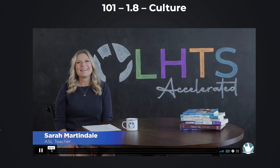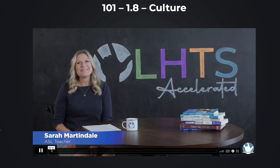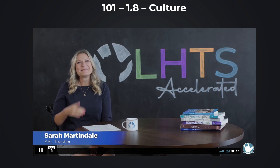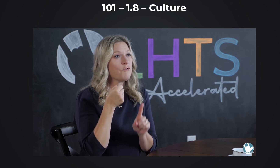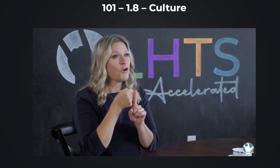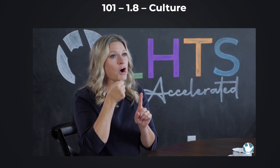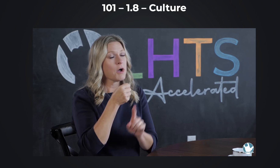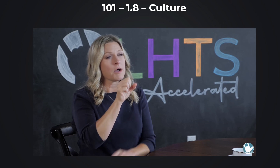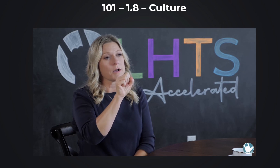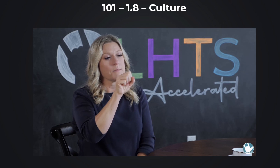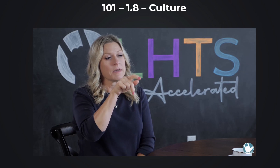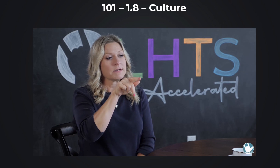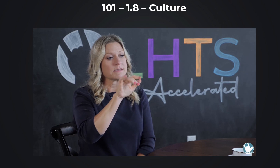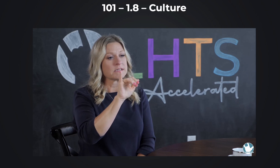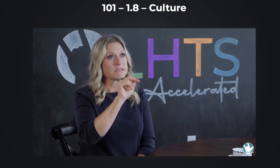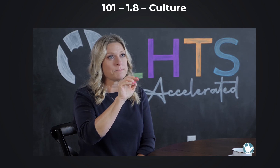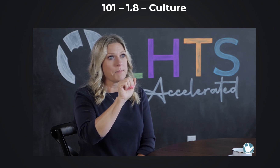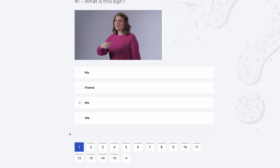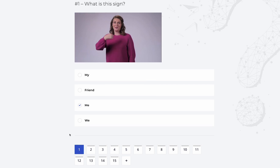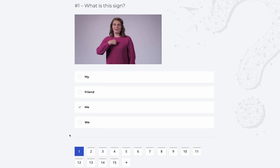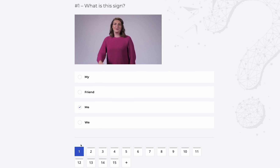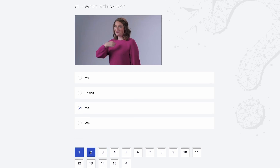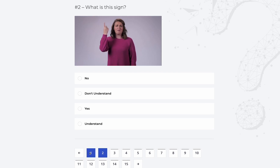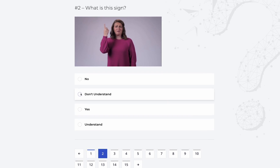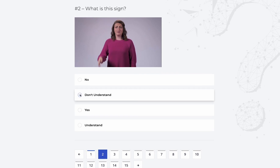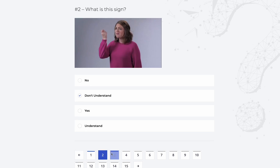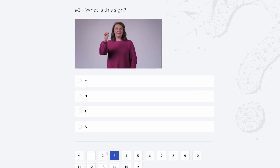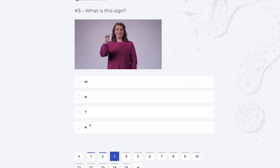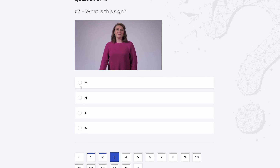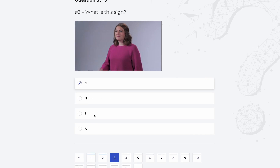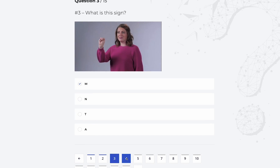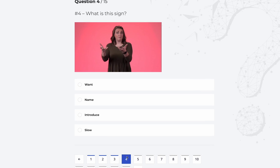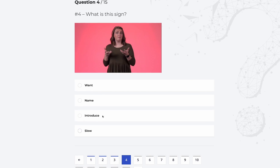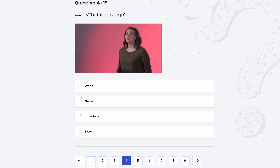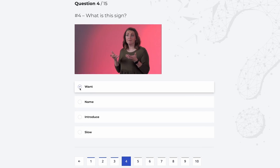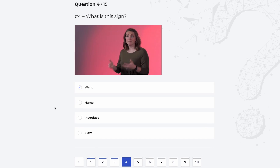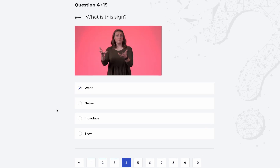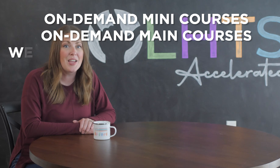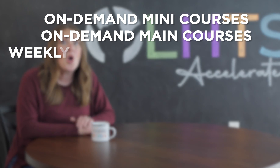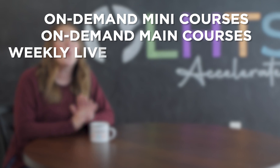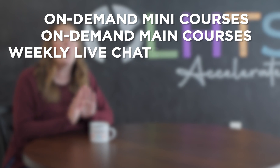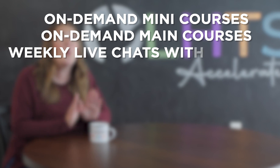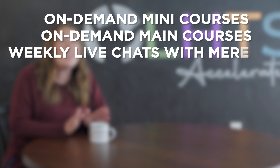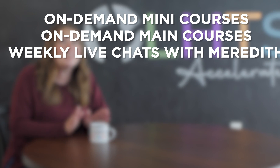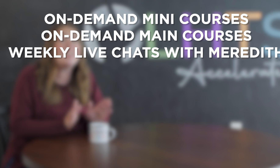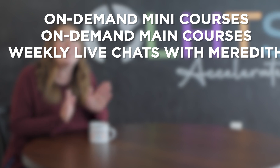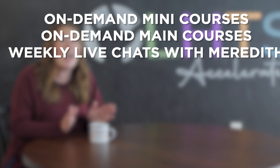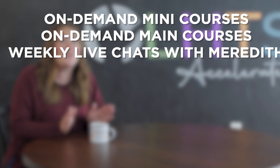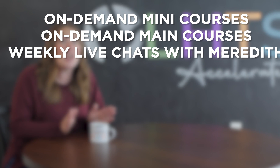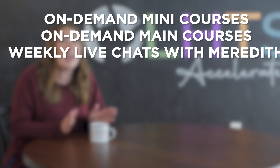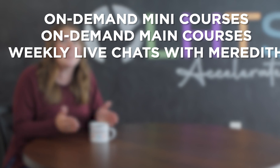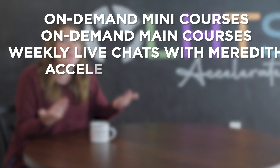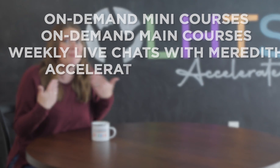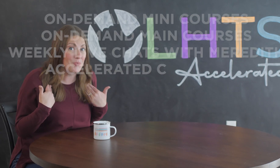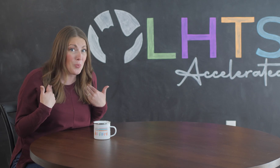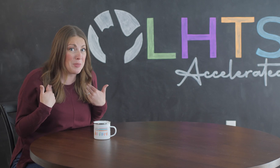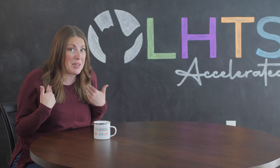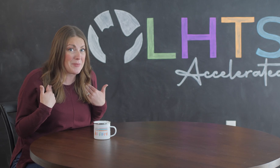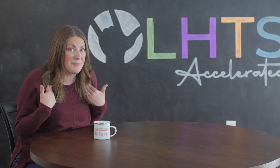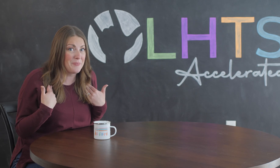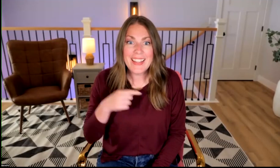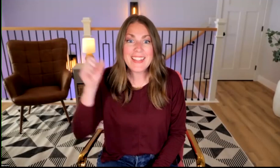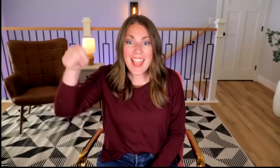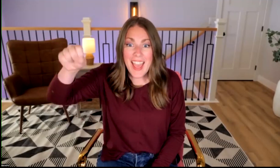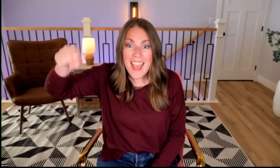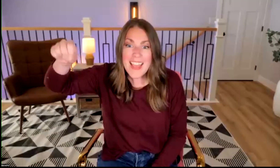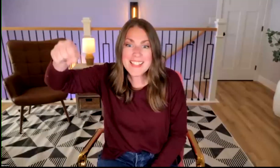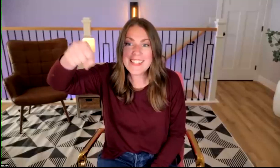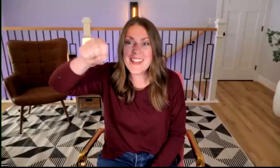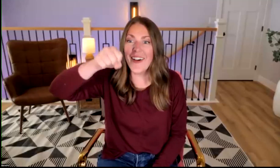You can expect ASL 201 and 301 within the next year. Weekly live chats with me, this is a live